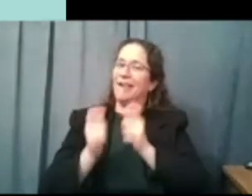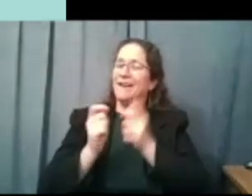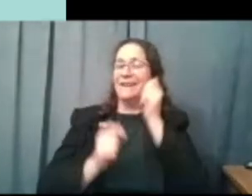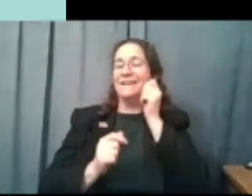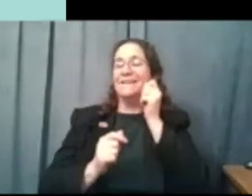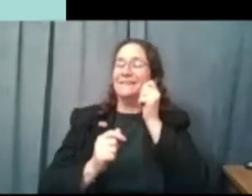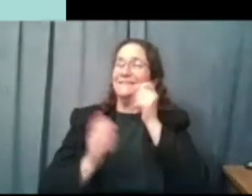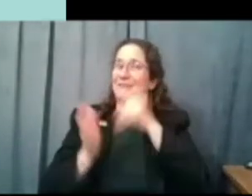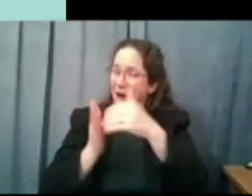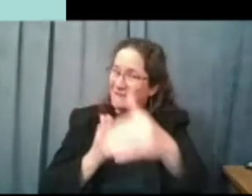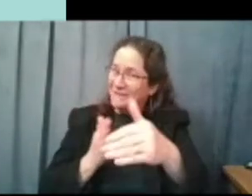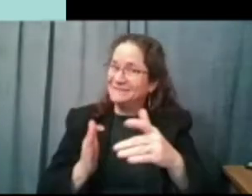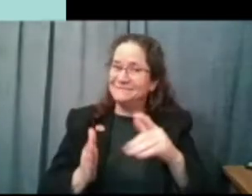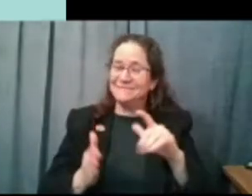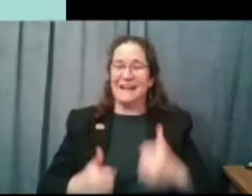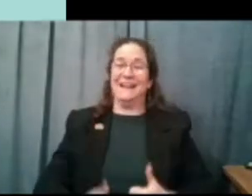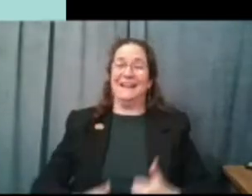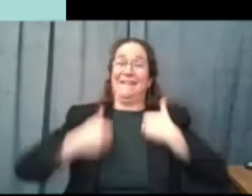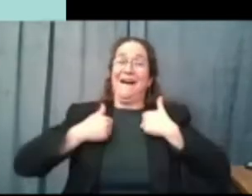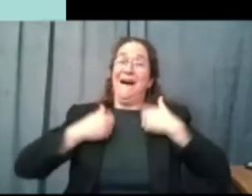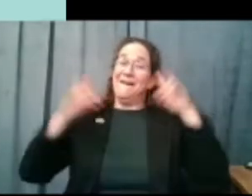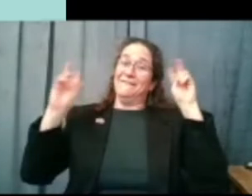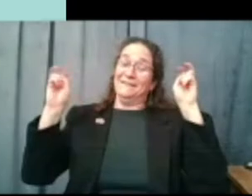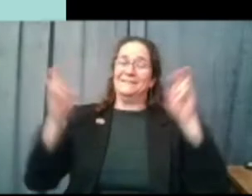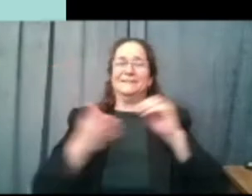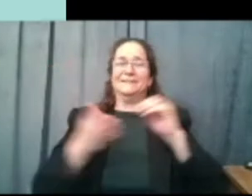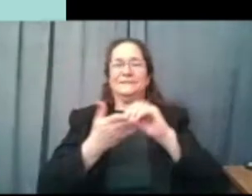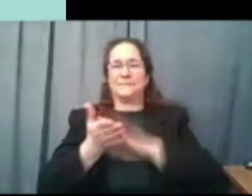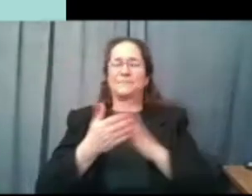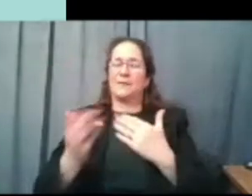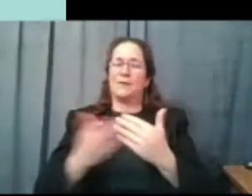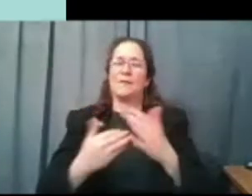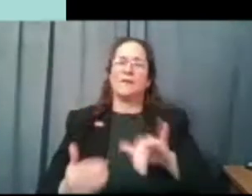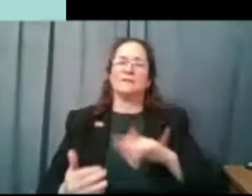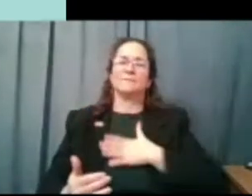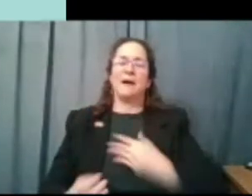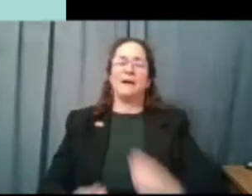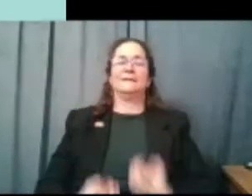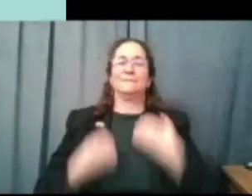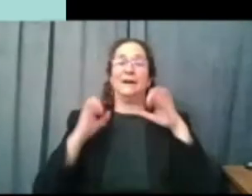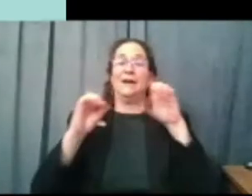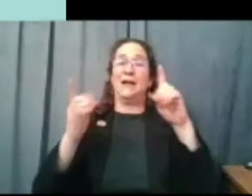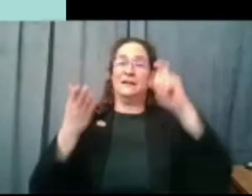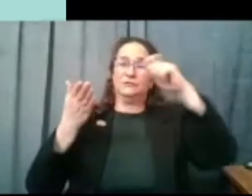So anyway, it's the InspirED checklist. And for example, if you're going to be online,